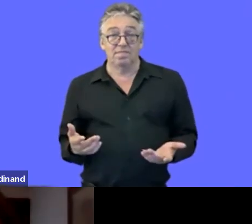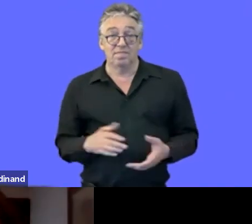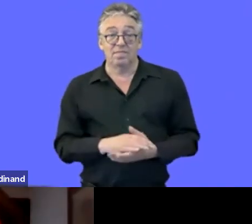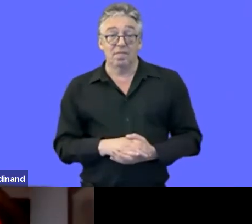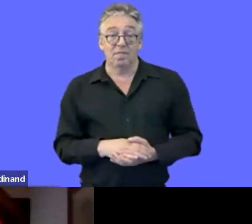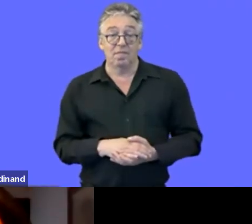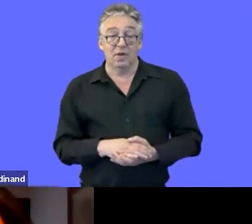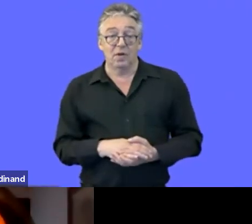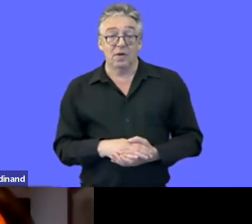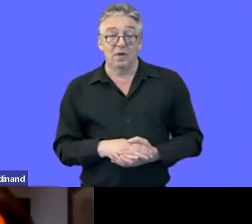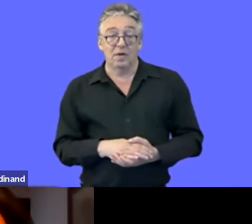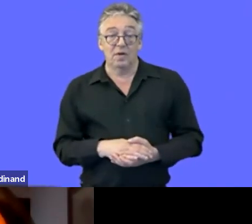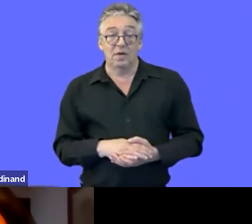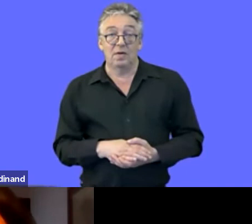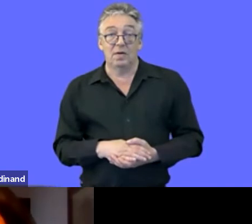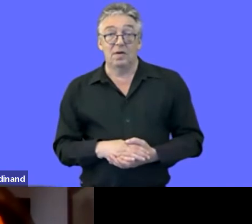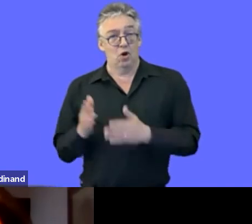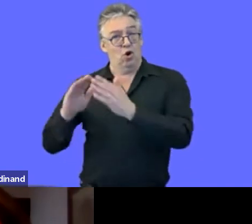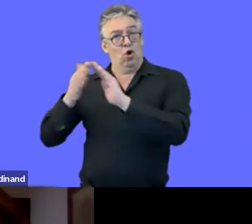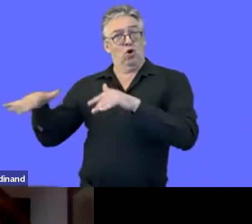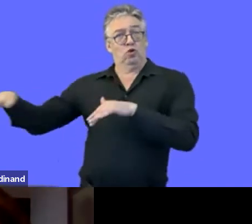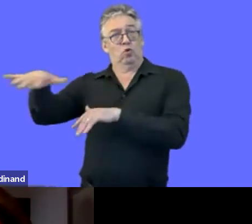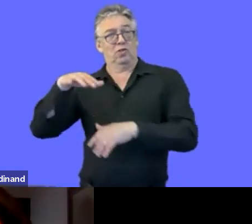These facts were considered by the CEDAW committee